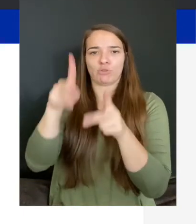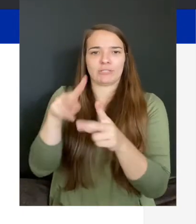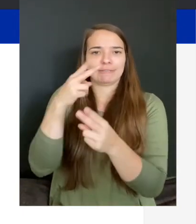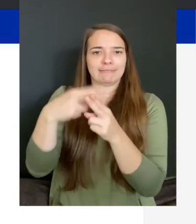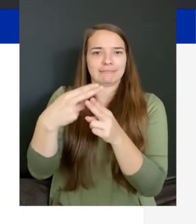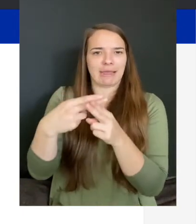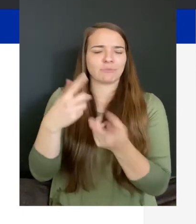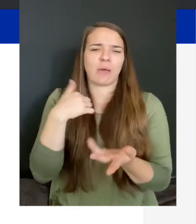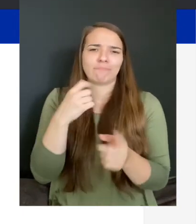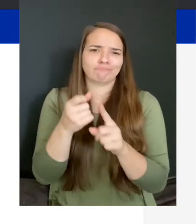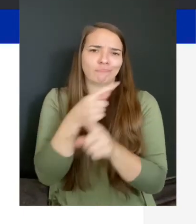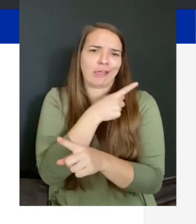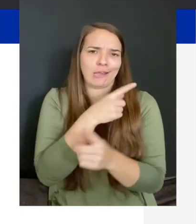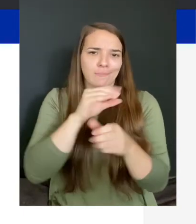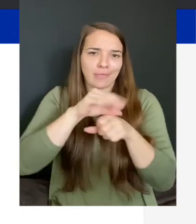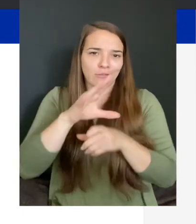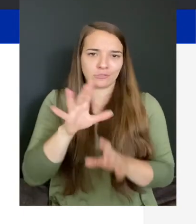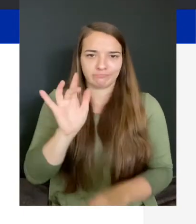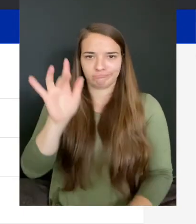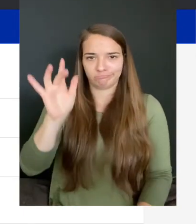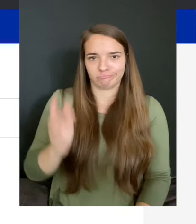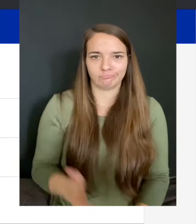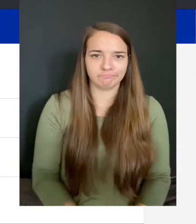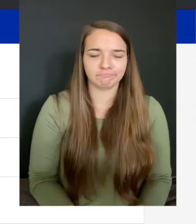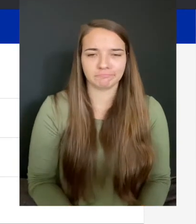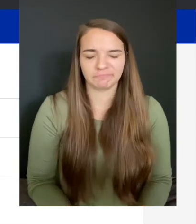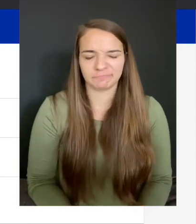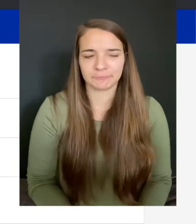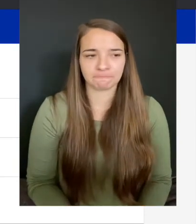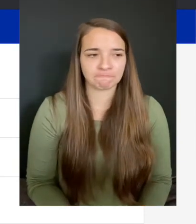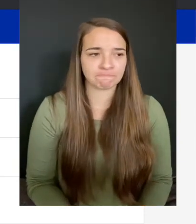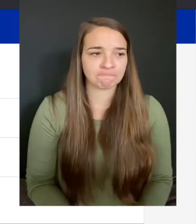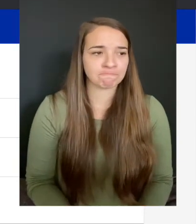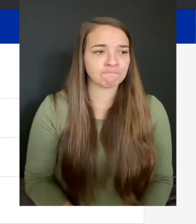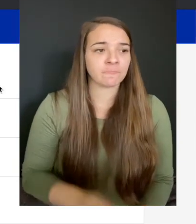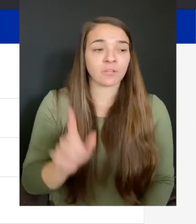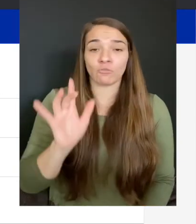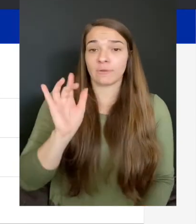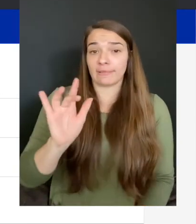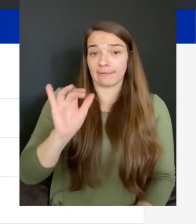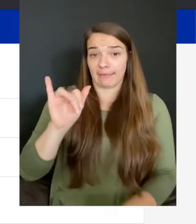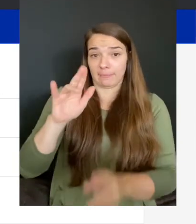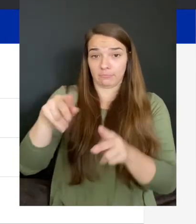just click on this counselor right here, when you click their name, it will tell you what